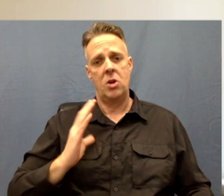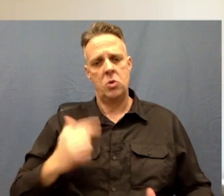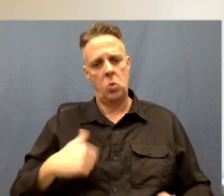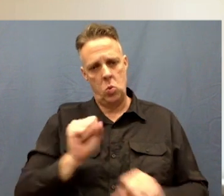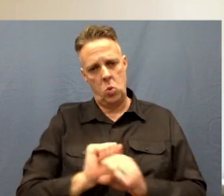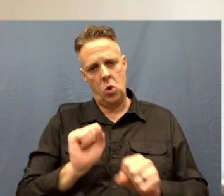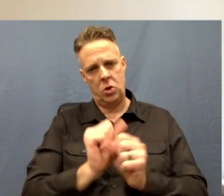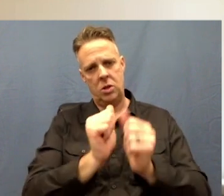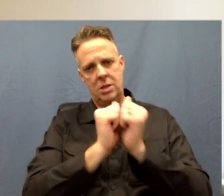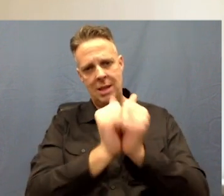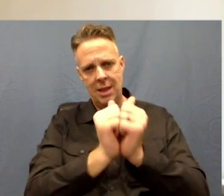IN CONGRESS AS WE WORK TO -- NO ONE IS LEFT BEHIND AND NO ONE IS